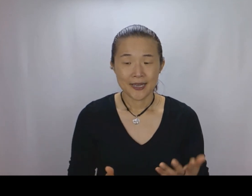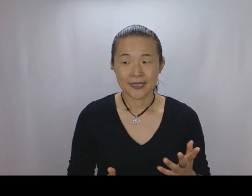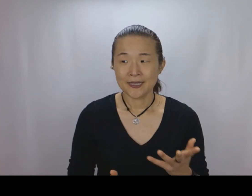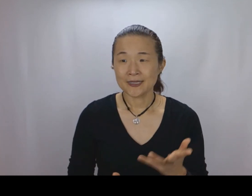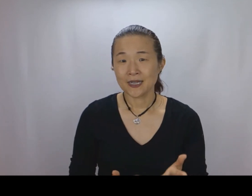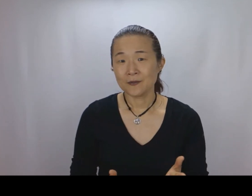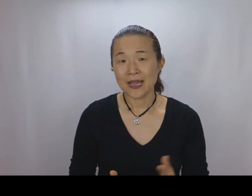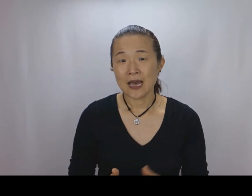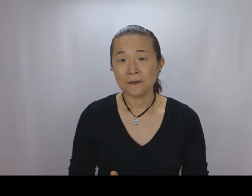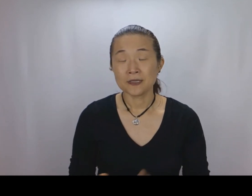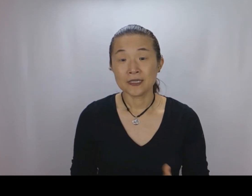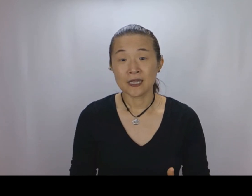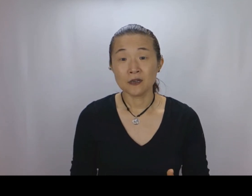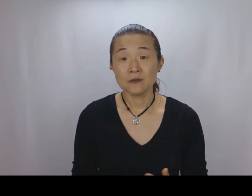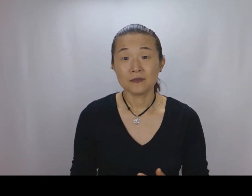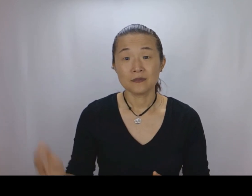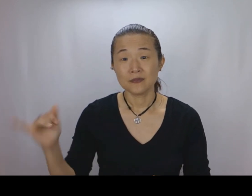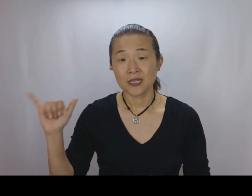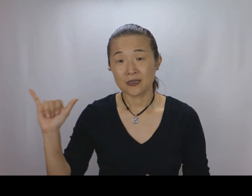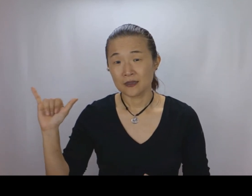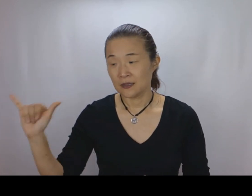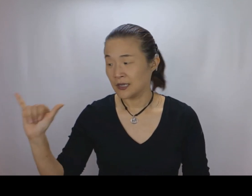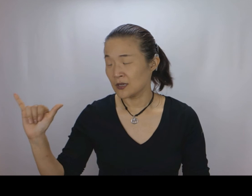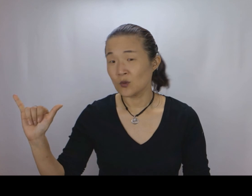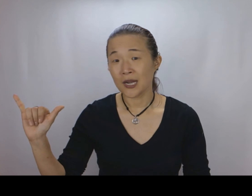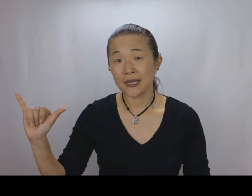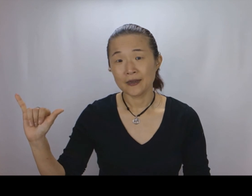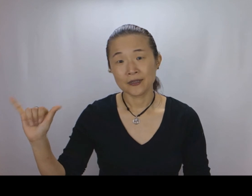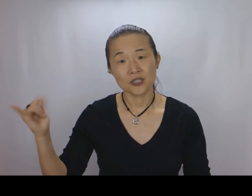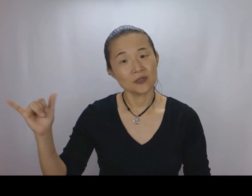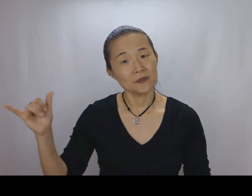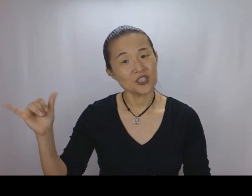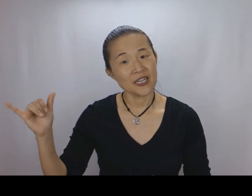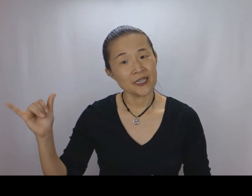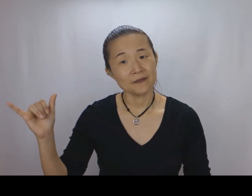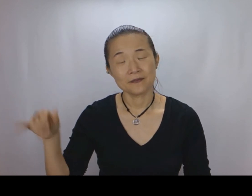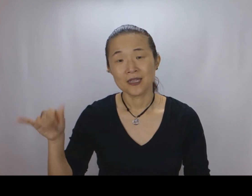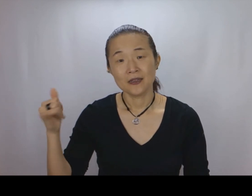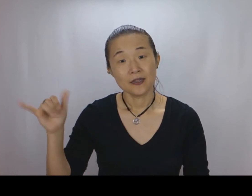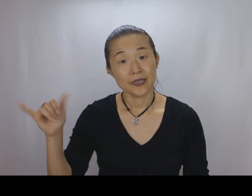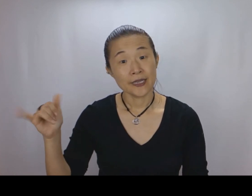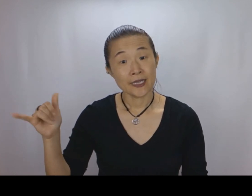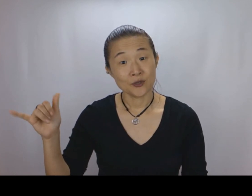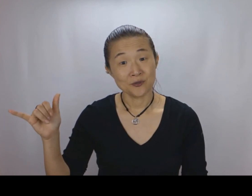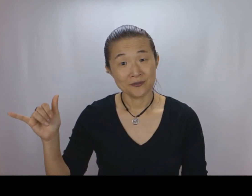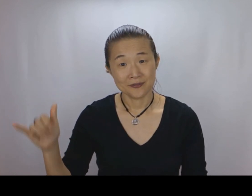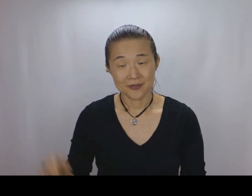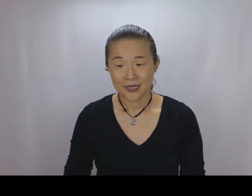And then the next color we have is yellow. take the letter "Y" and just shake it, yellow .